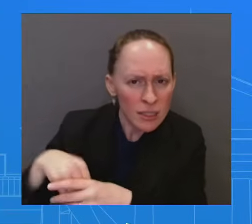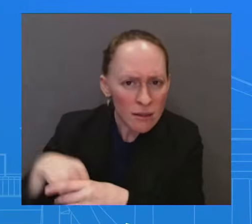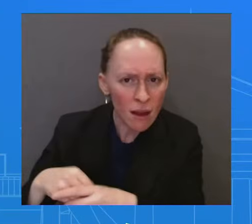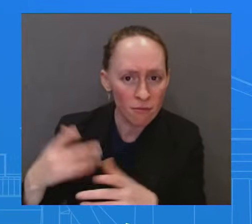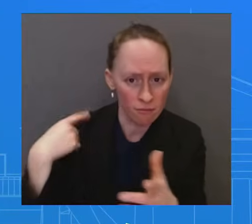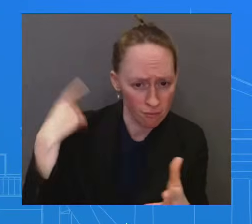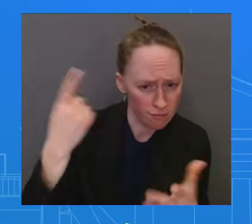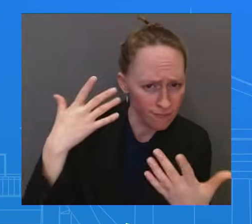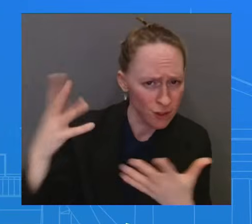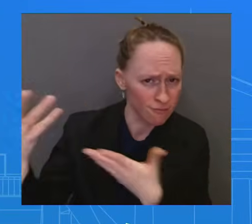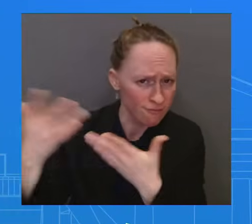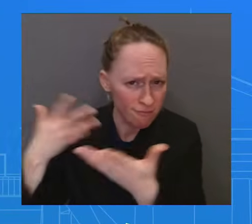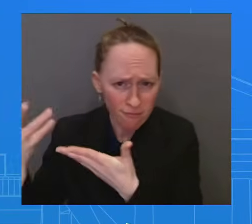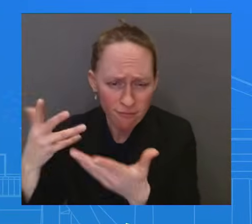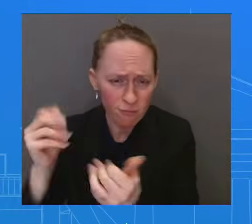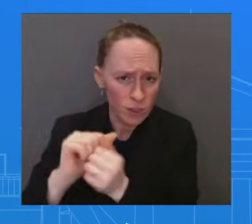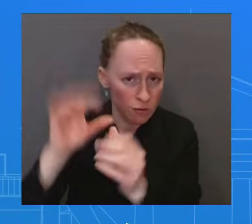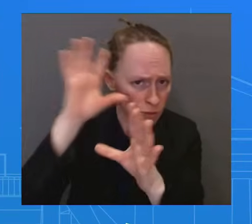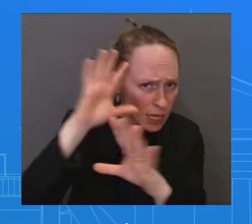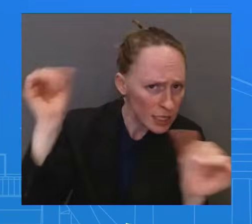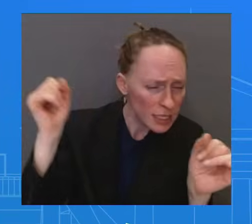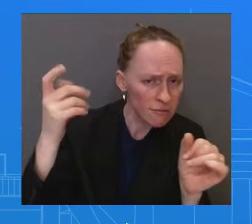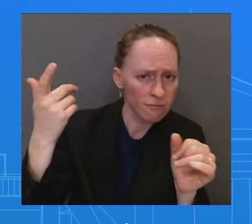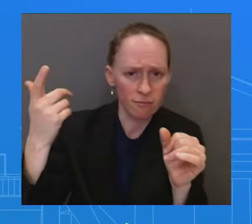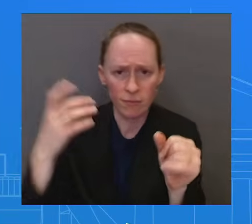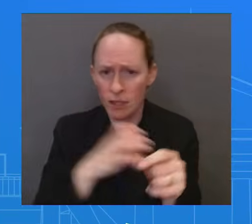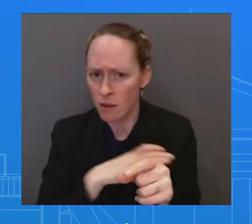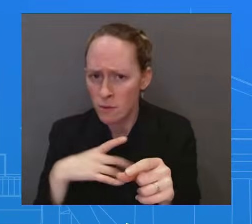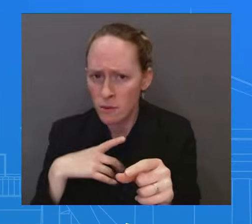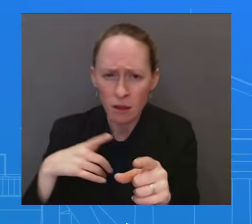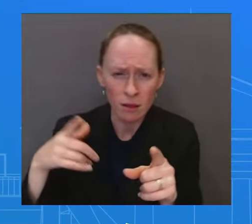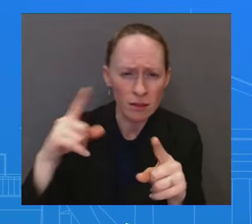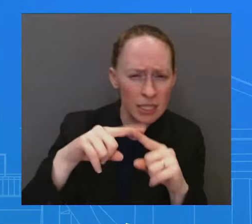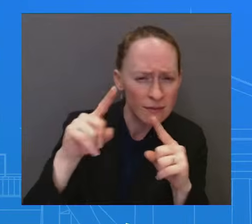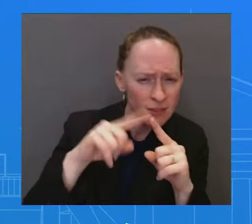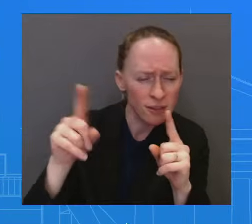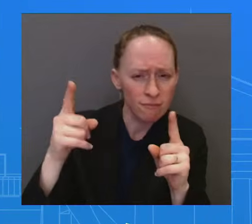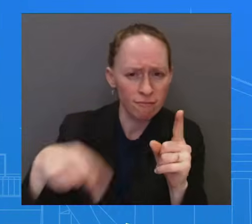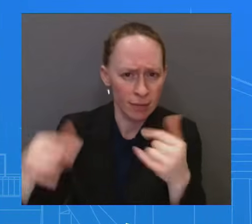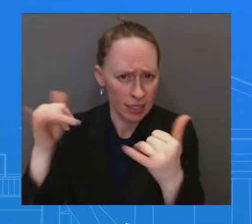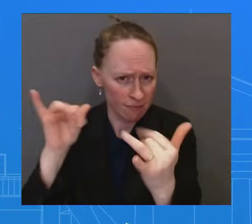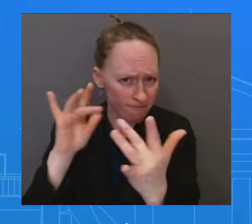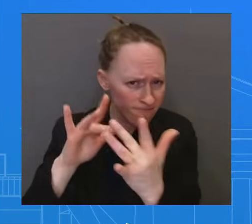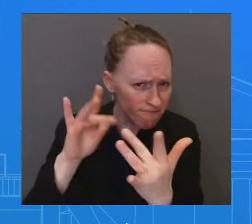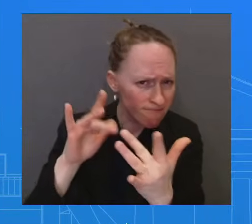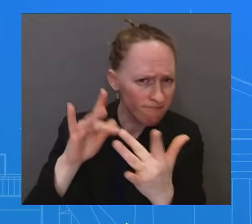and want the President to do more here? Mr. Kirby: I don't know of any specific conversations that the President ha- -- has had with members of Congress about this.